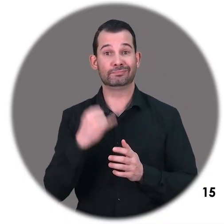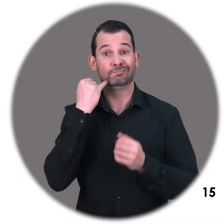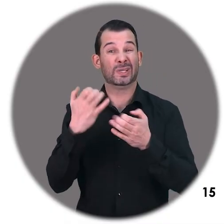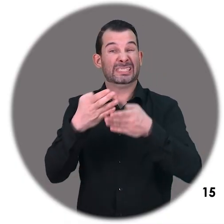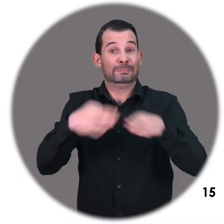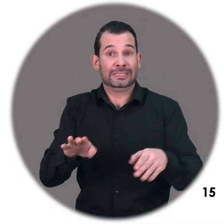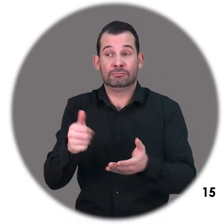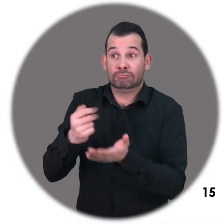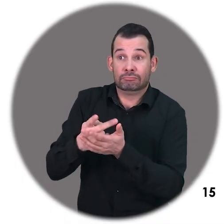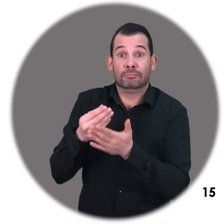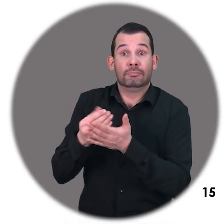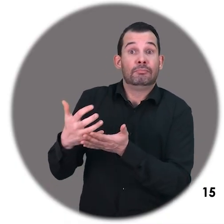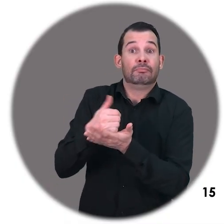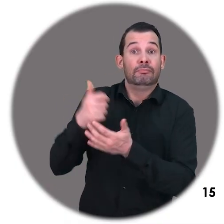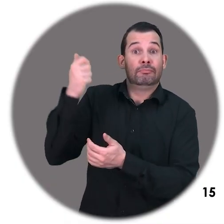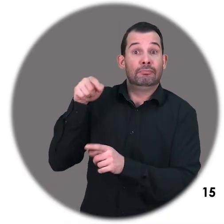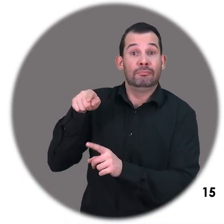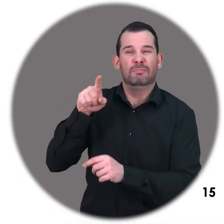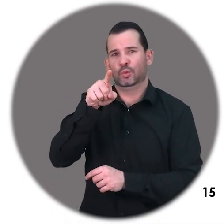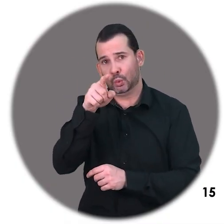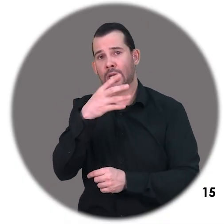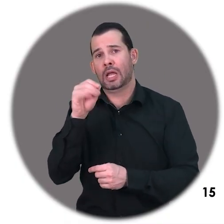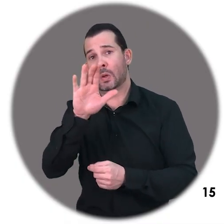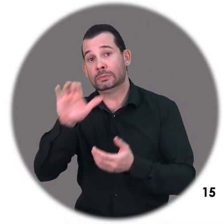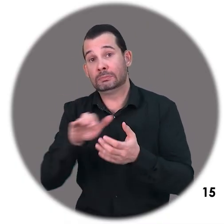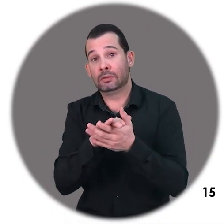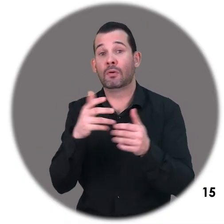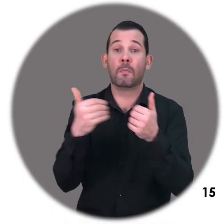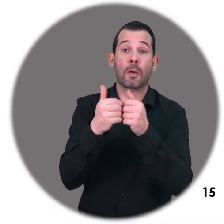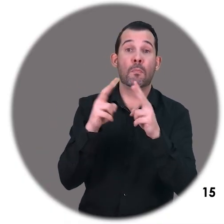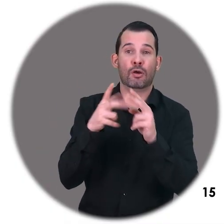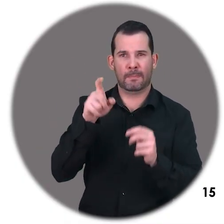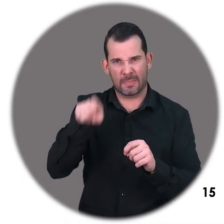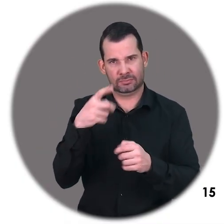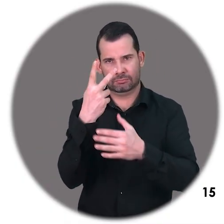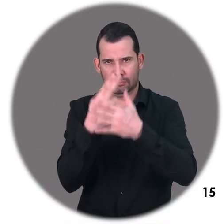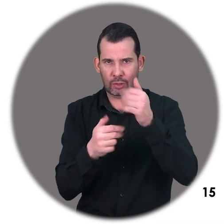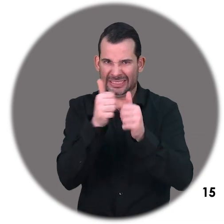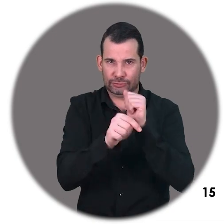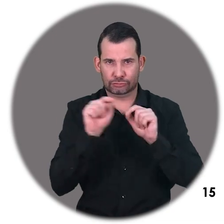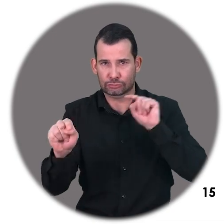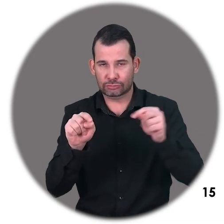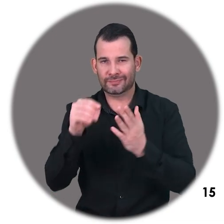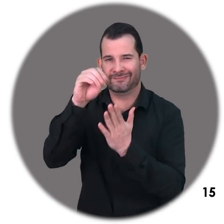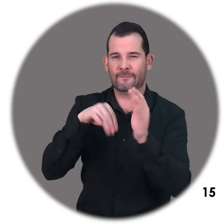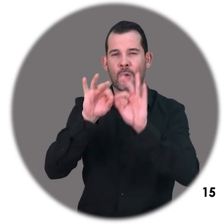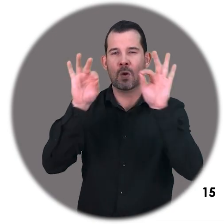To split eligible pension income, you and your spouse or common- law partner must each fill out